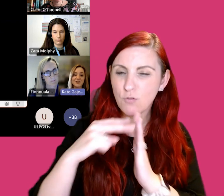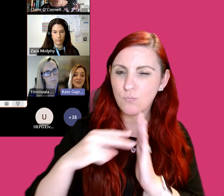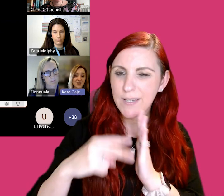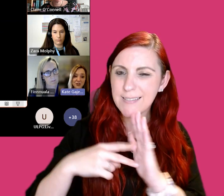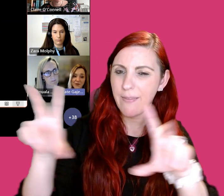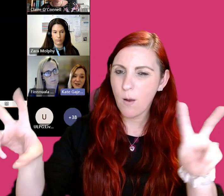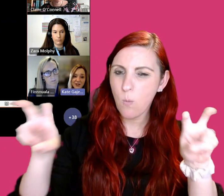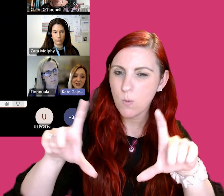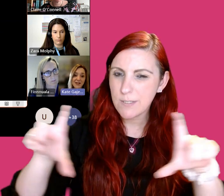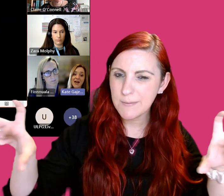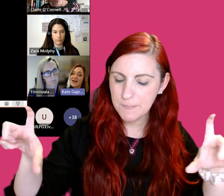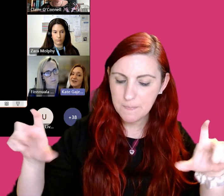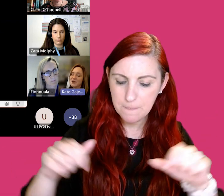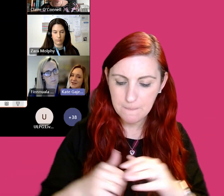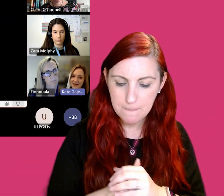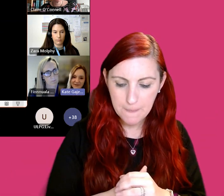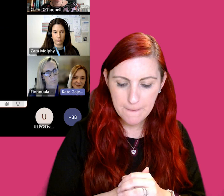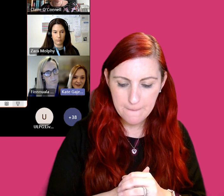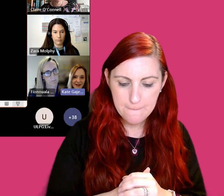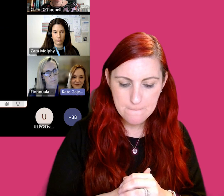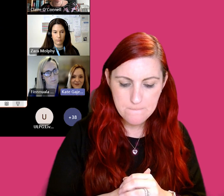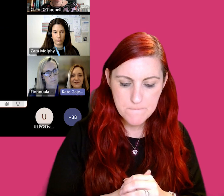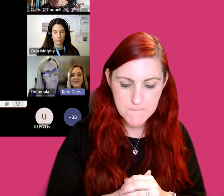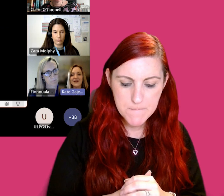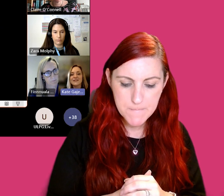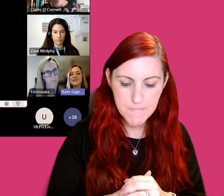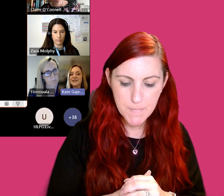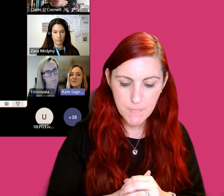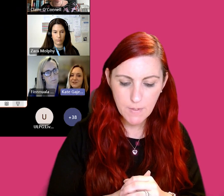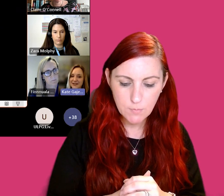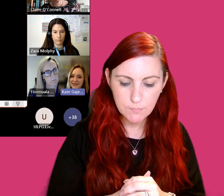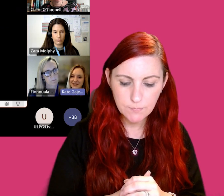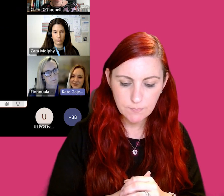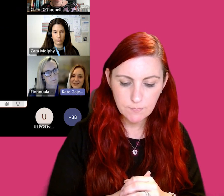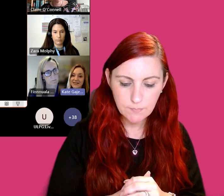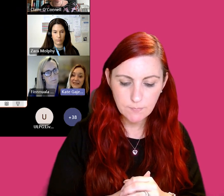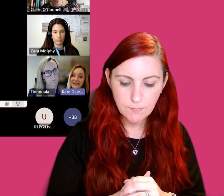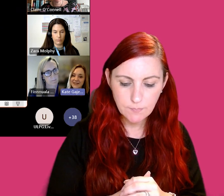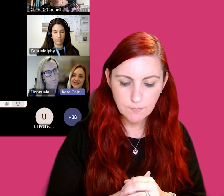their transition to Motherhood increased levels of of of anxiety diabetes related distress guilt